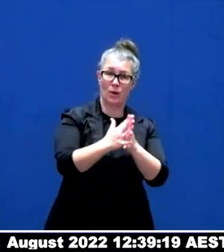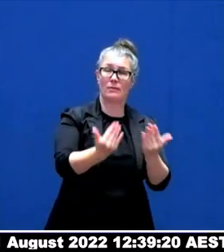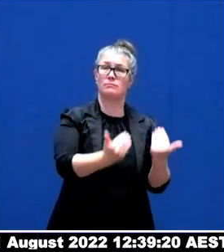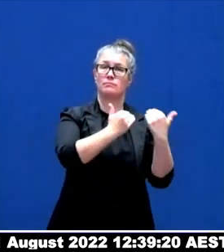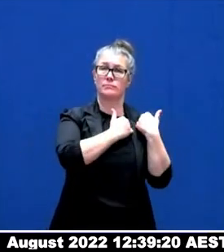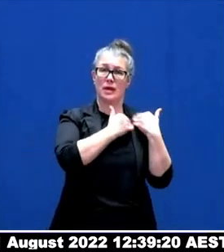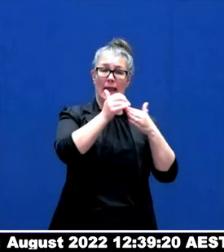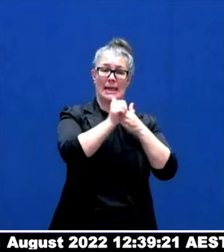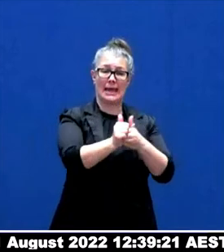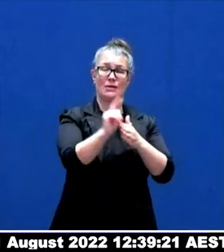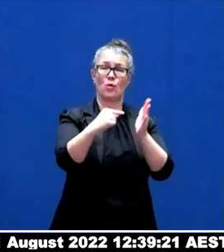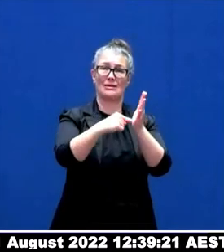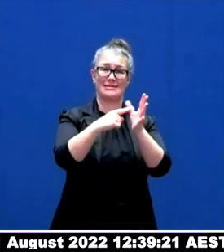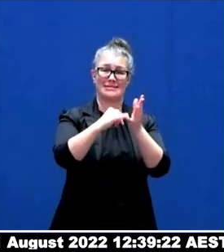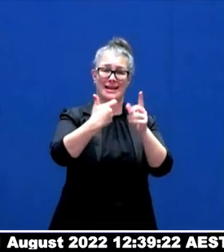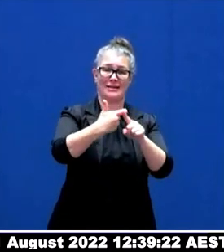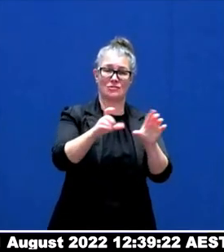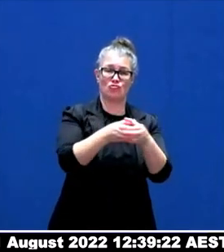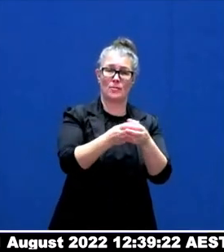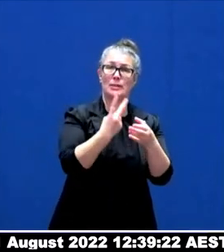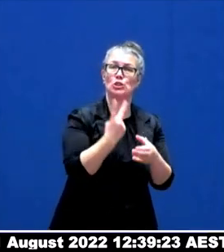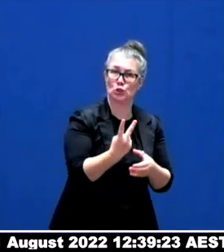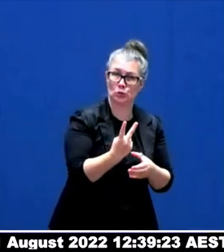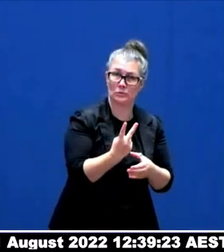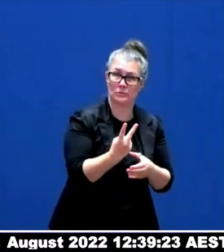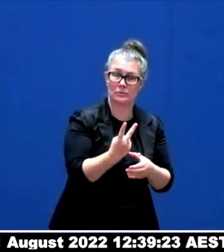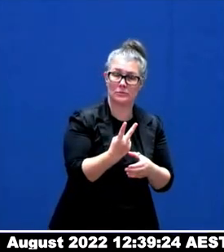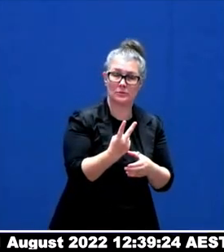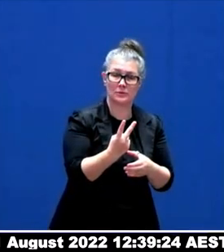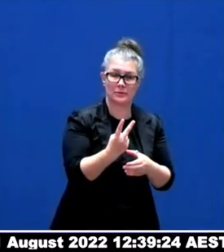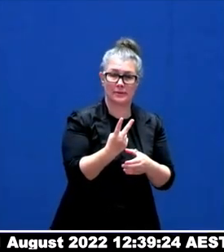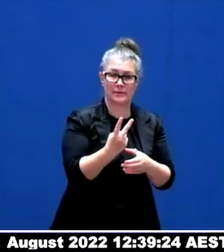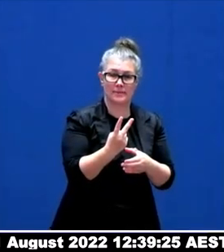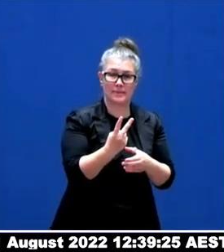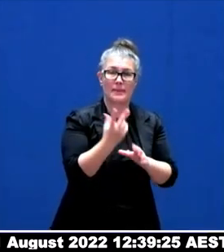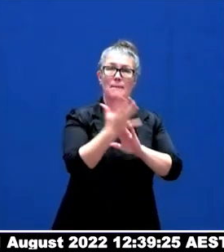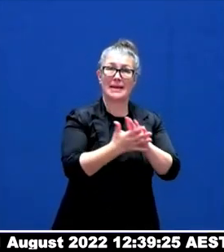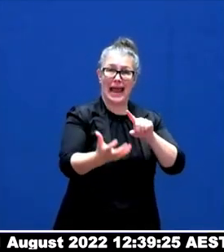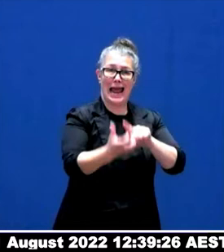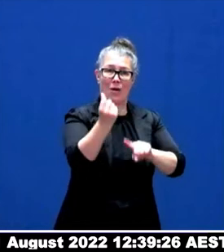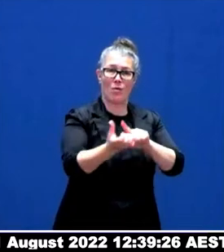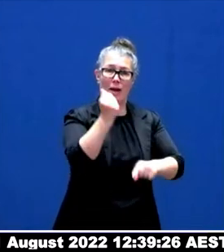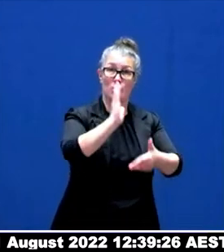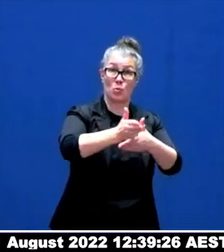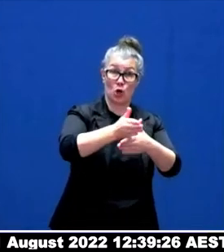'Tasking Group 2' so there's just a number of outcomes-based work that's been focused on